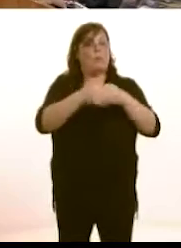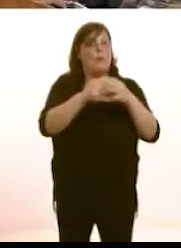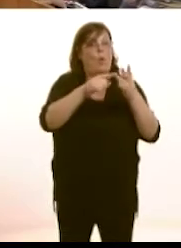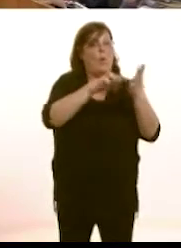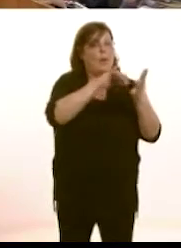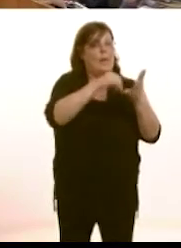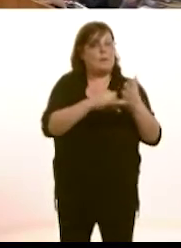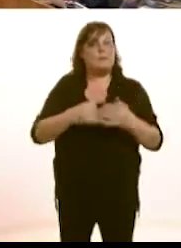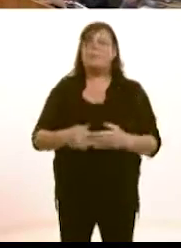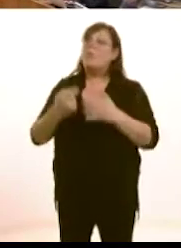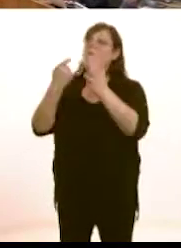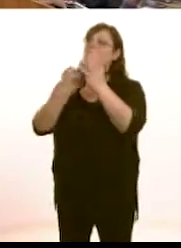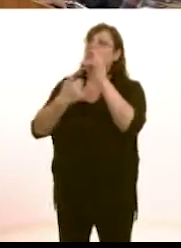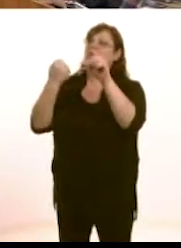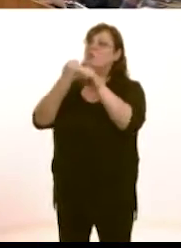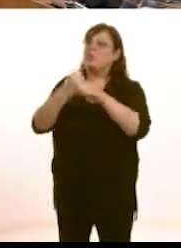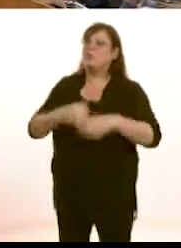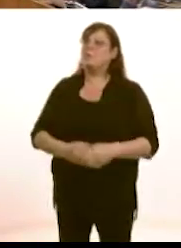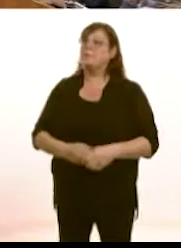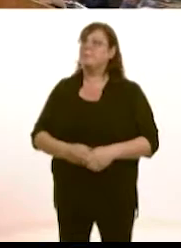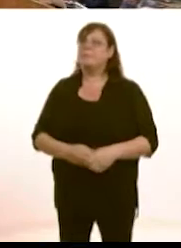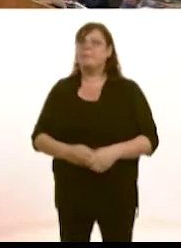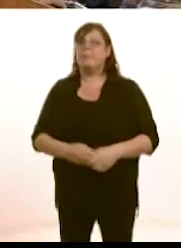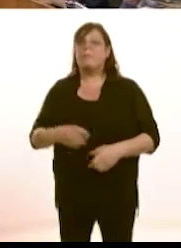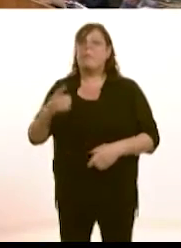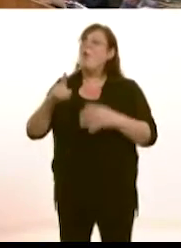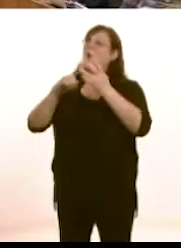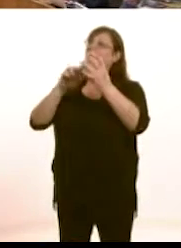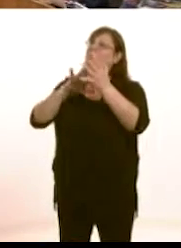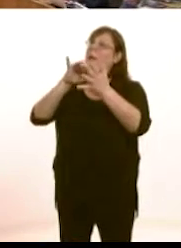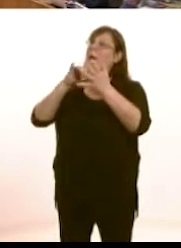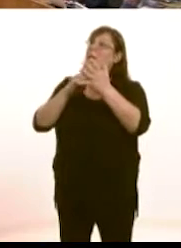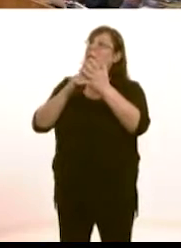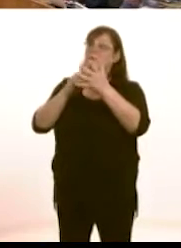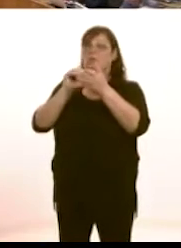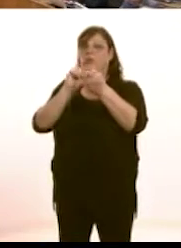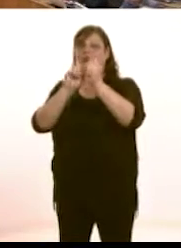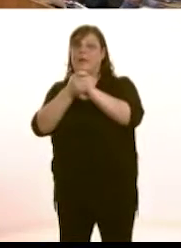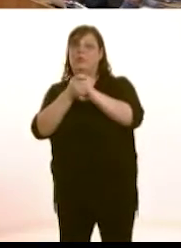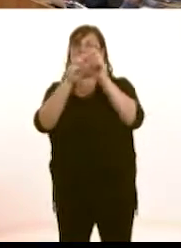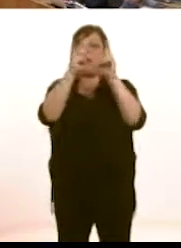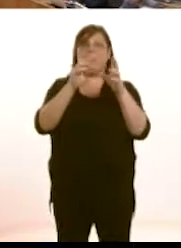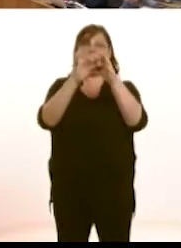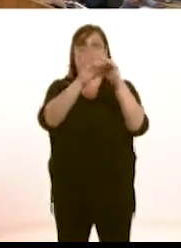Russell George: Following the ONS reclassification of housing associations, will you, First Minister,